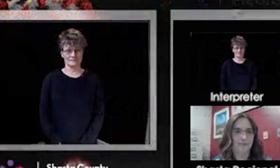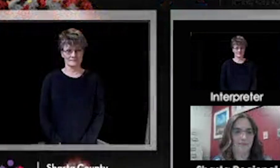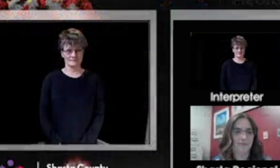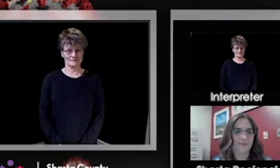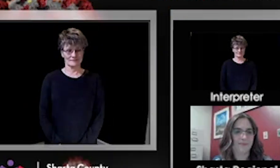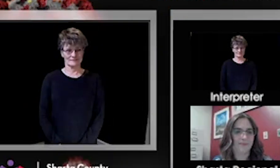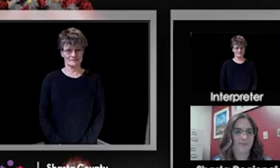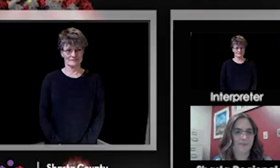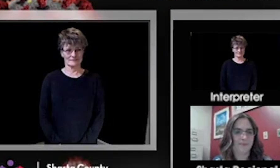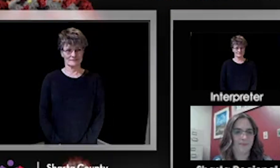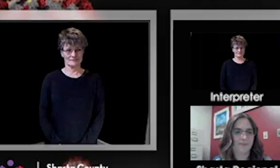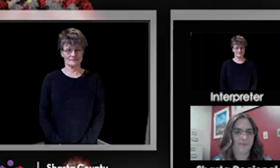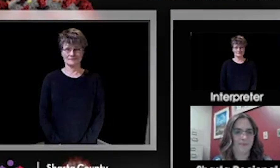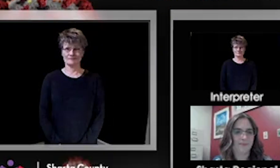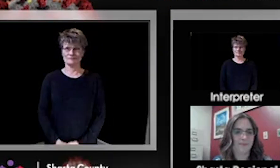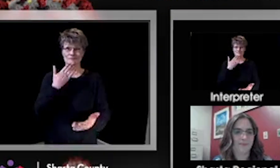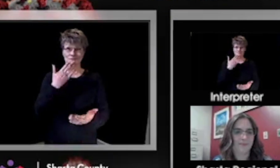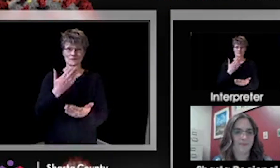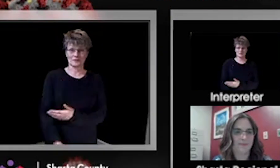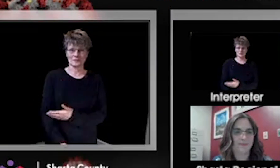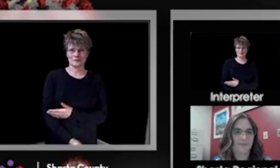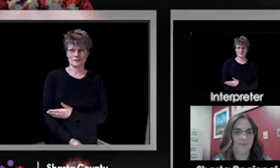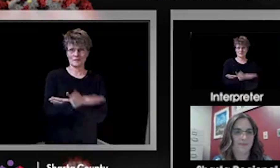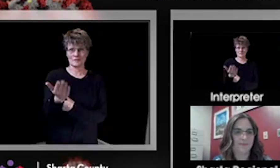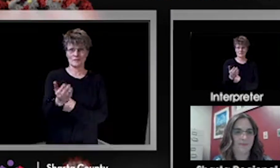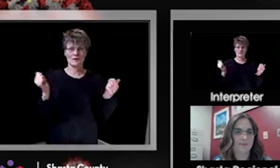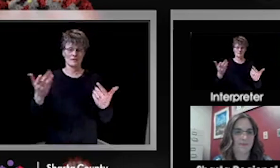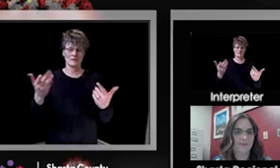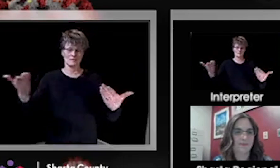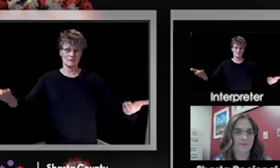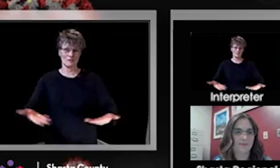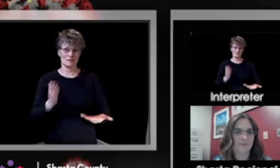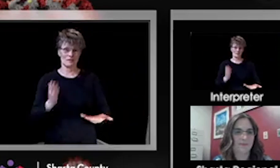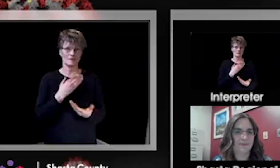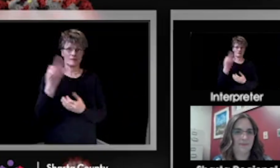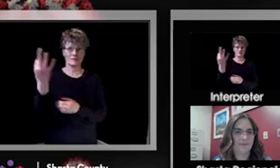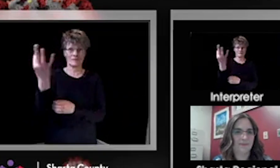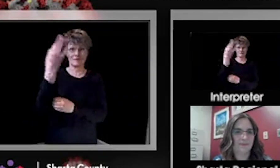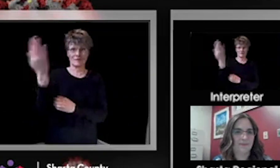Alright, good morning everybody. Welcome to our Friday edition of the Shasta County COVID-19